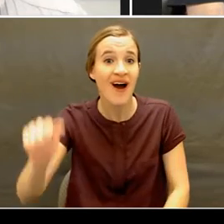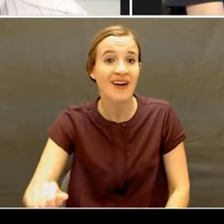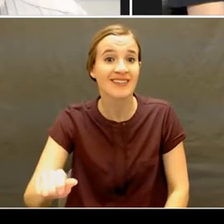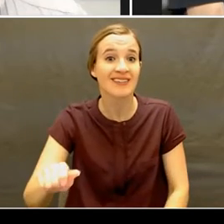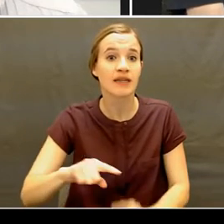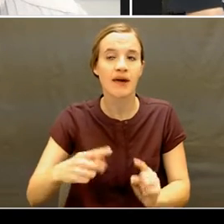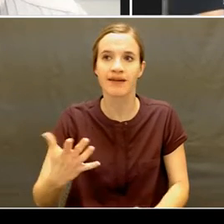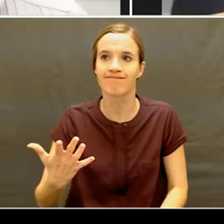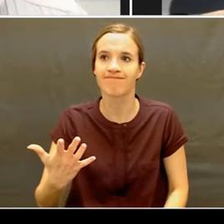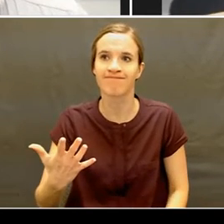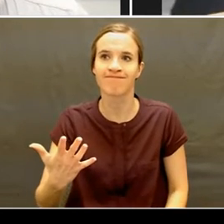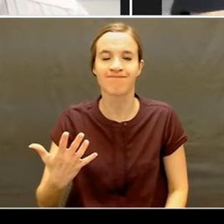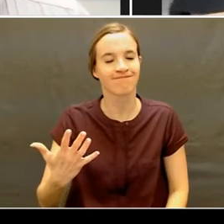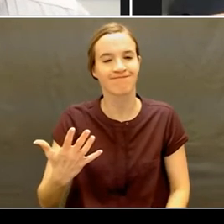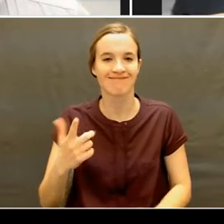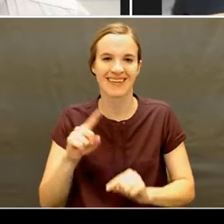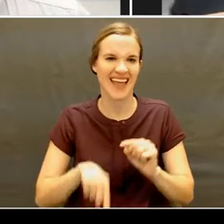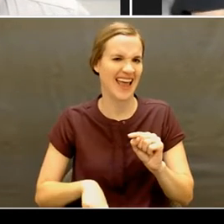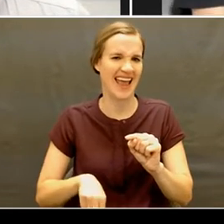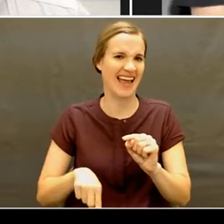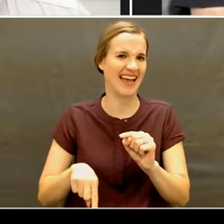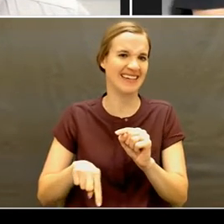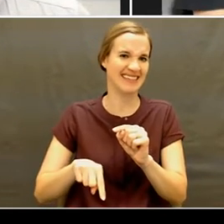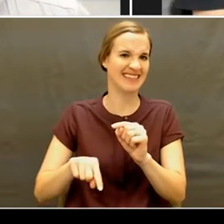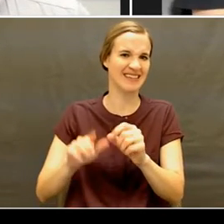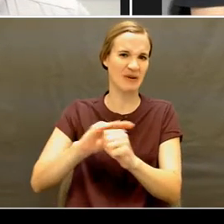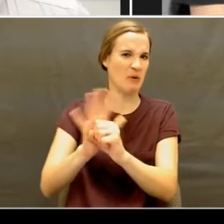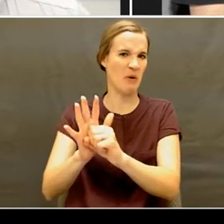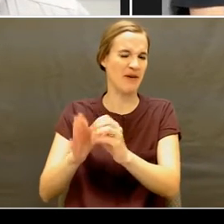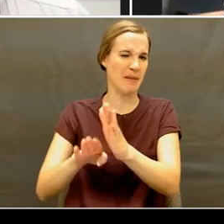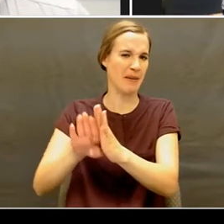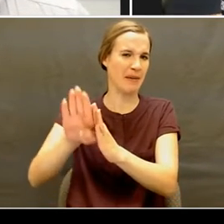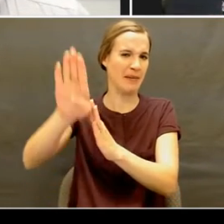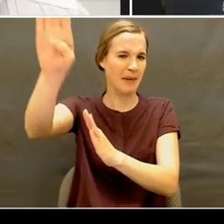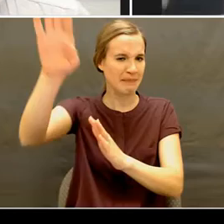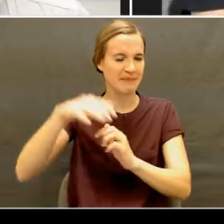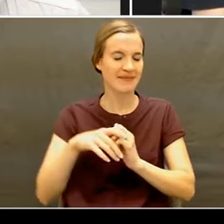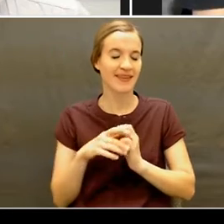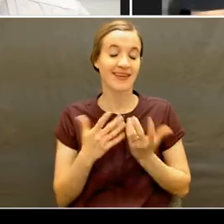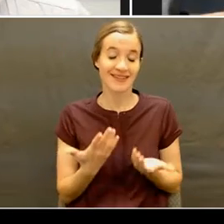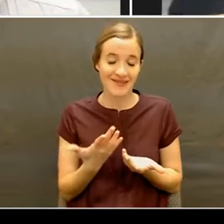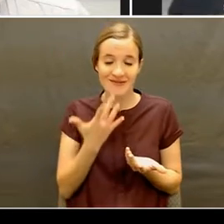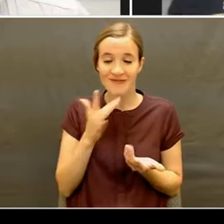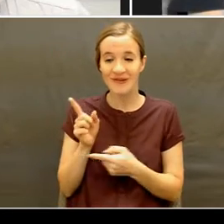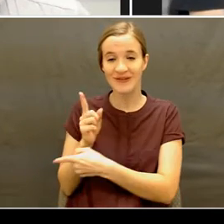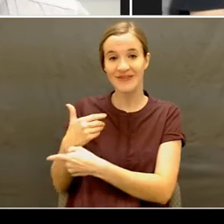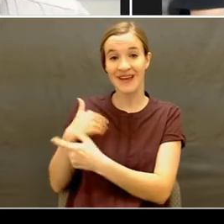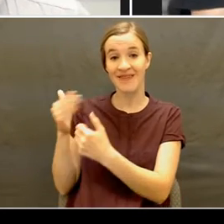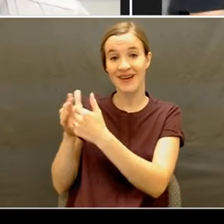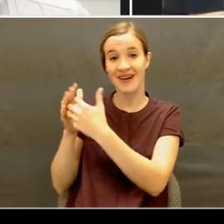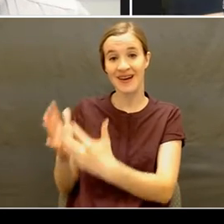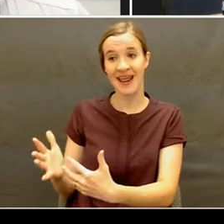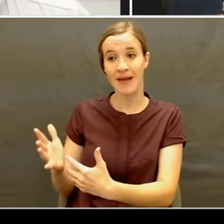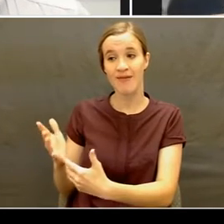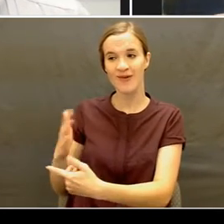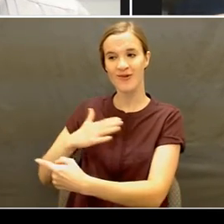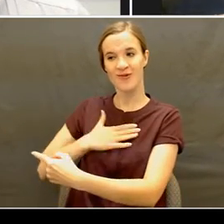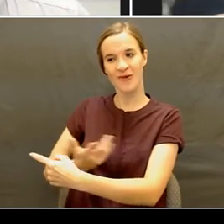Austin. And, well, I'll have to wait. Luckily I've got a neighbor that comes and does the grocery